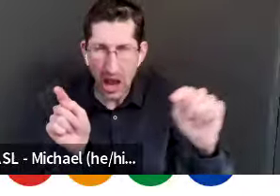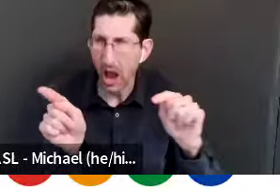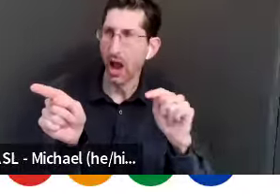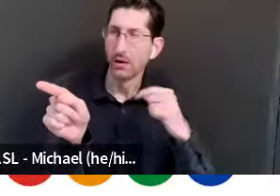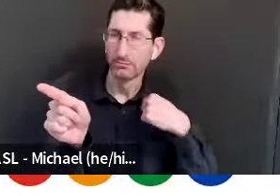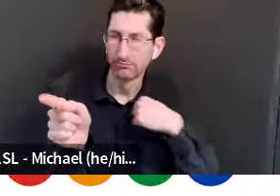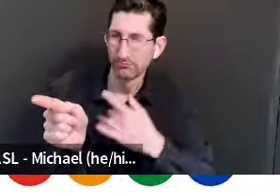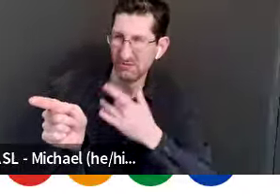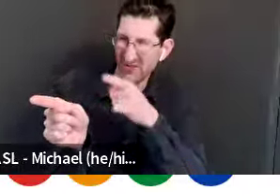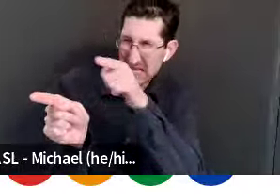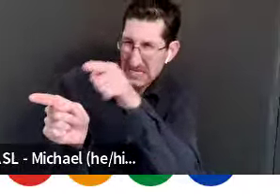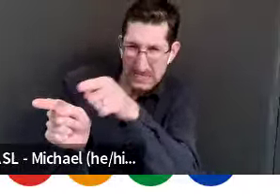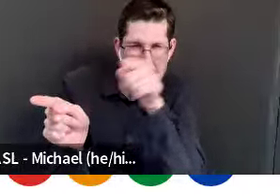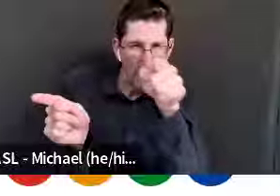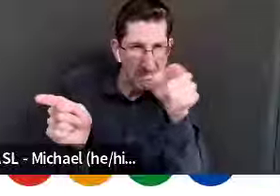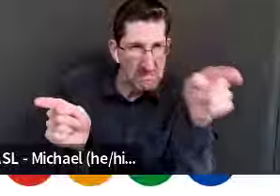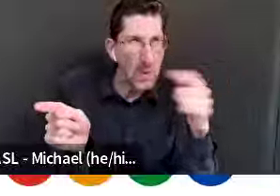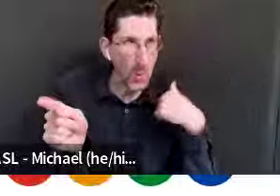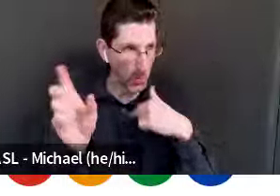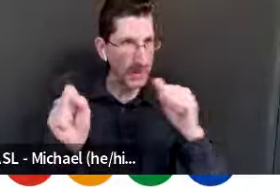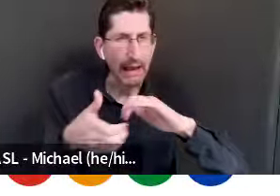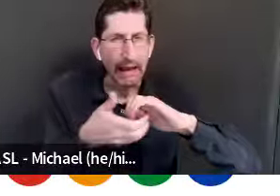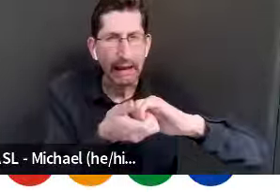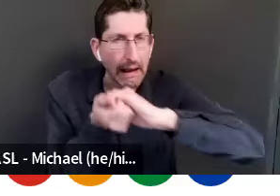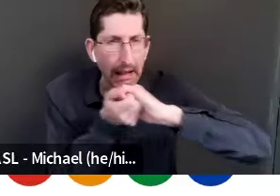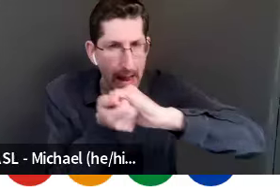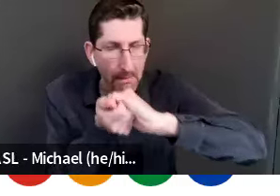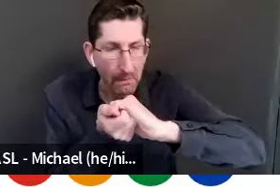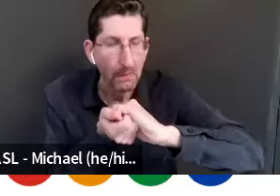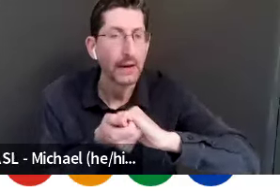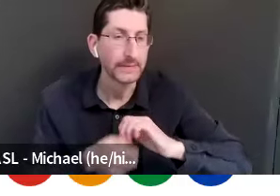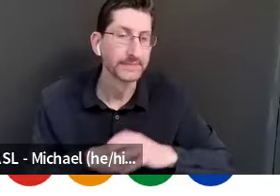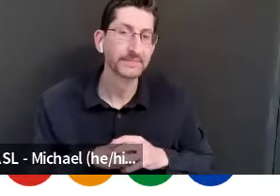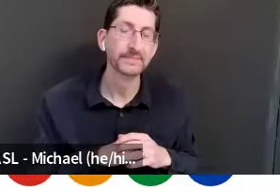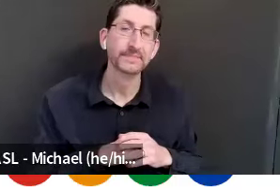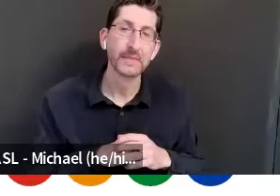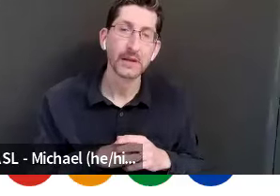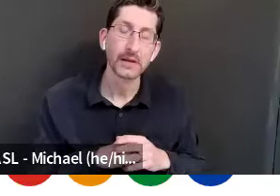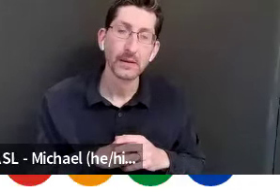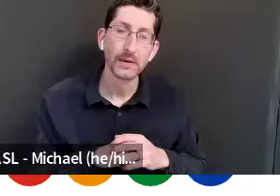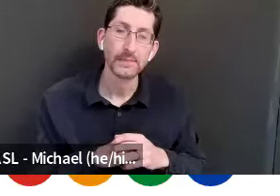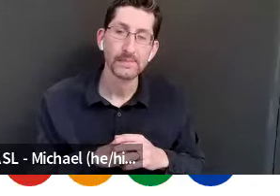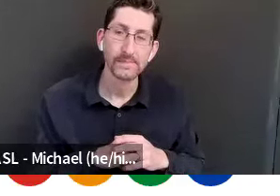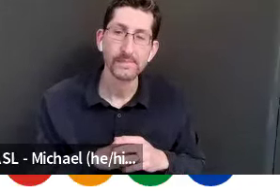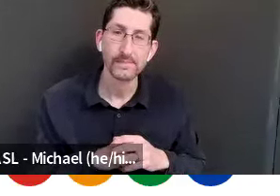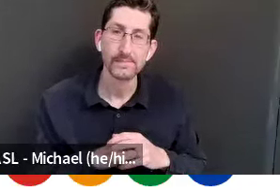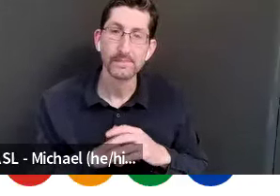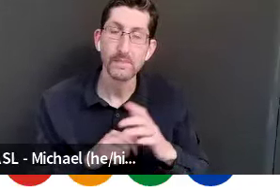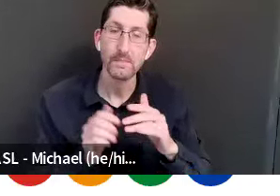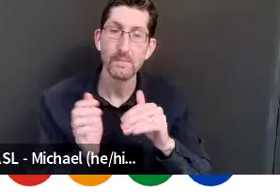IN ON THE SPECIFIC PROJECTS WHERE WE THINK THERE'S A LOT OF OPPORTUNITY FOR COLLABORATION.